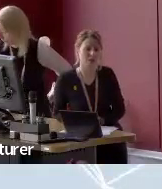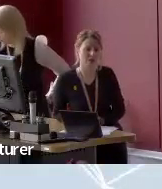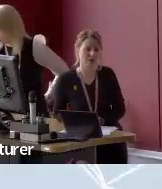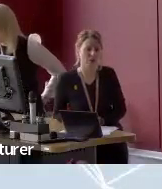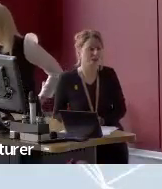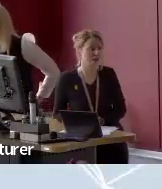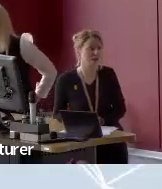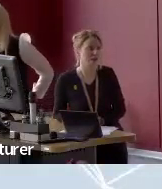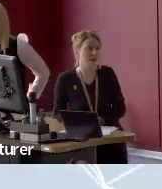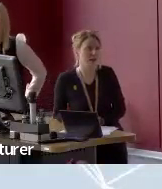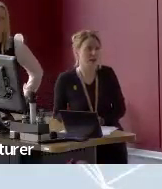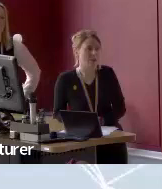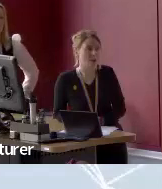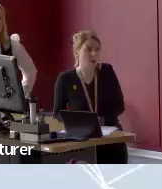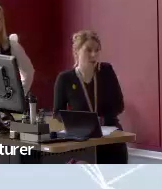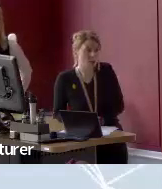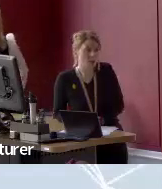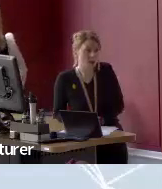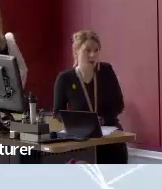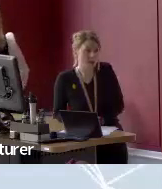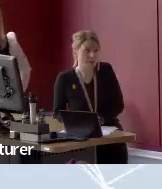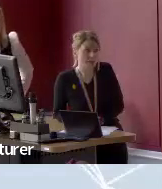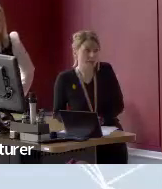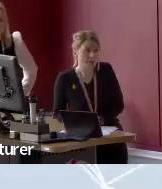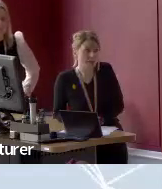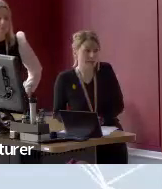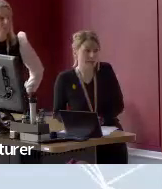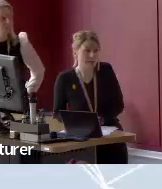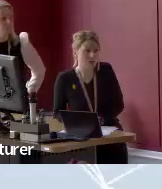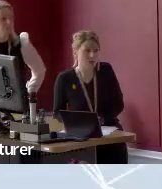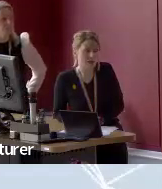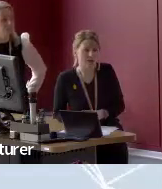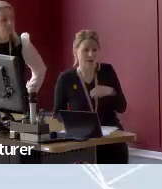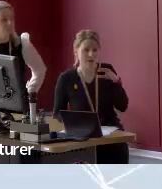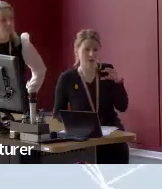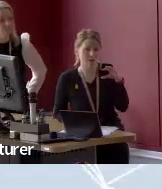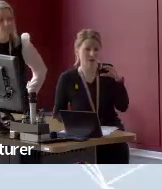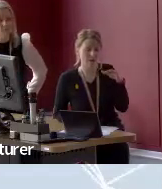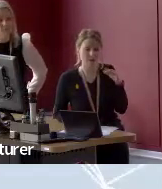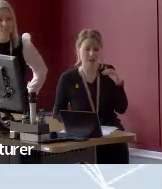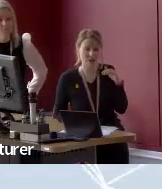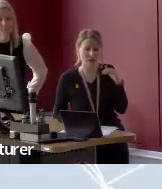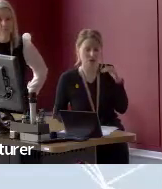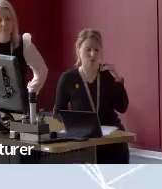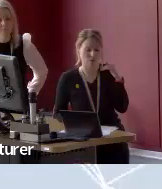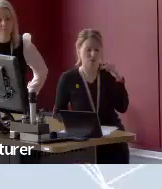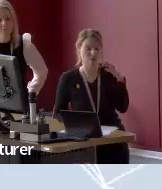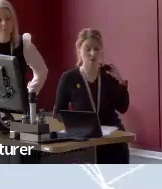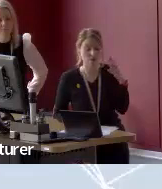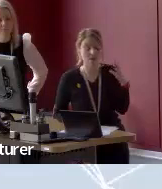to evaluate. And what's good about it. Is that you can have sections and subsection. So, we wanted to